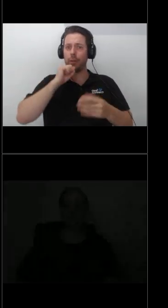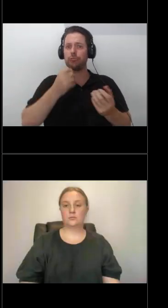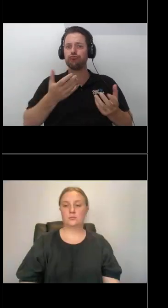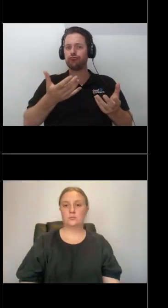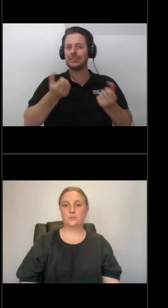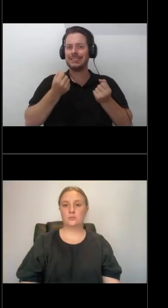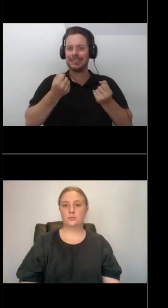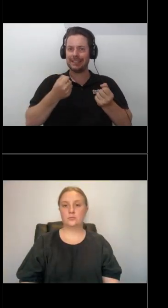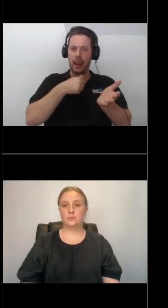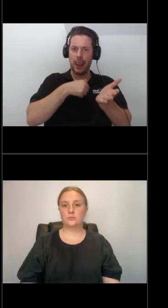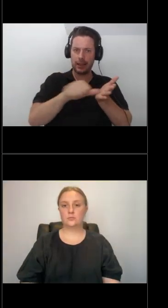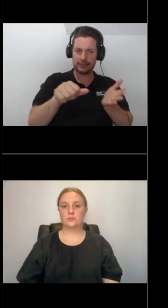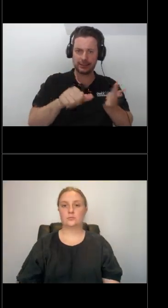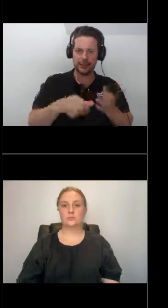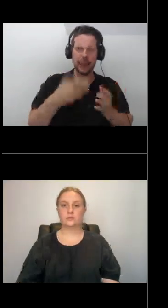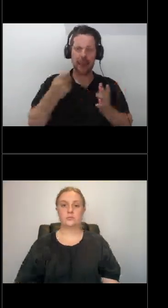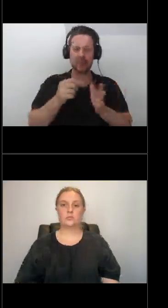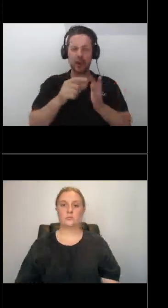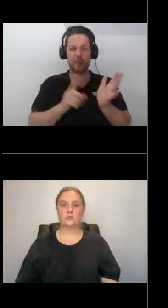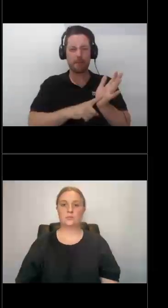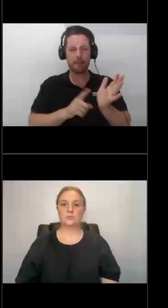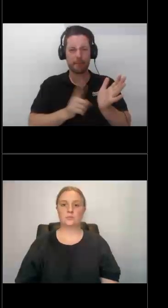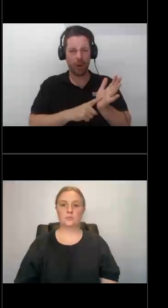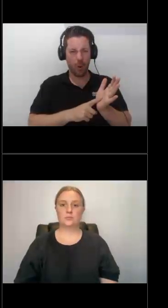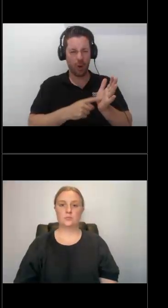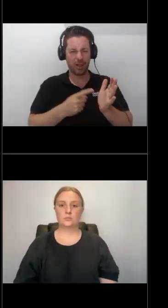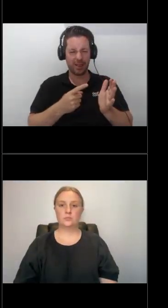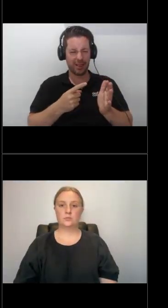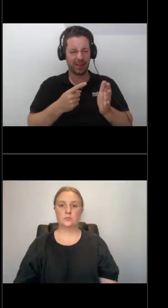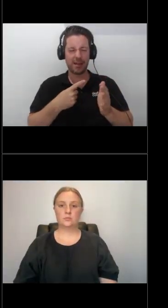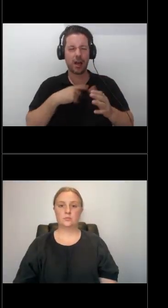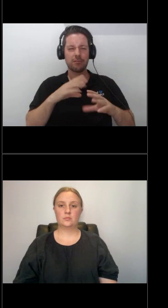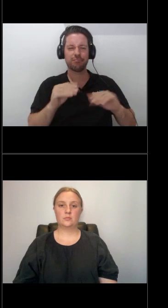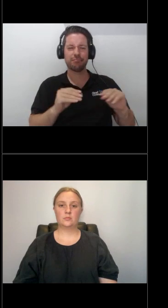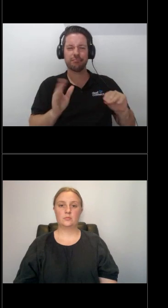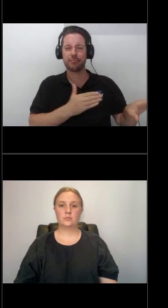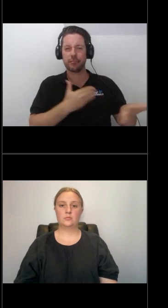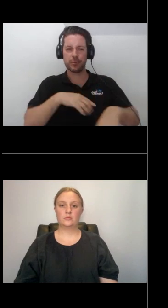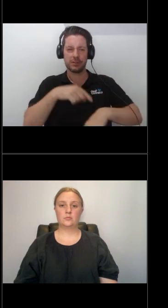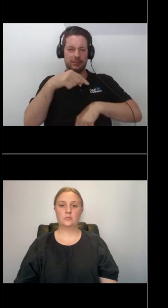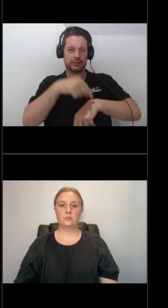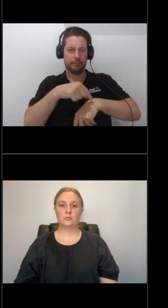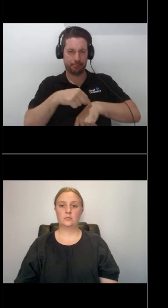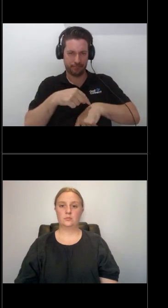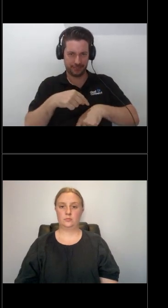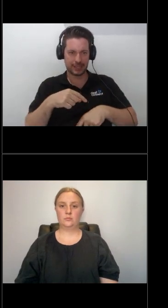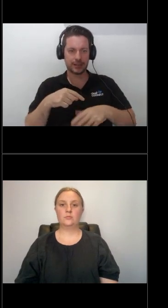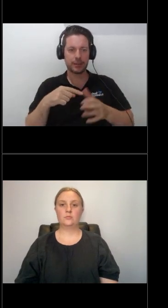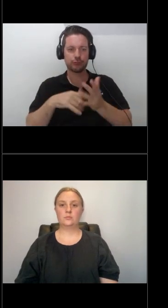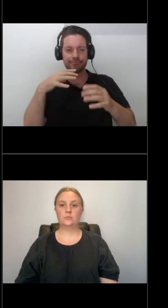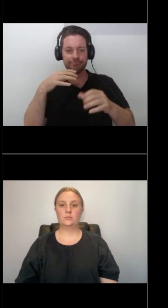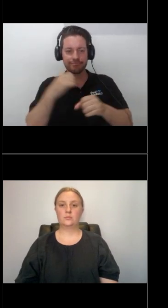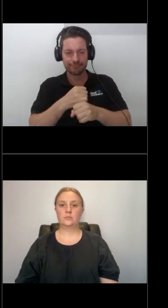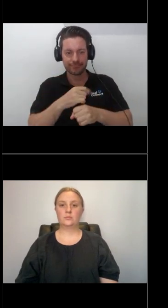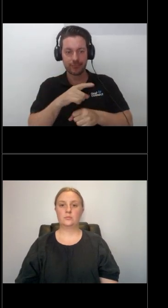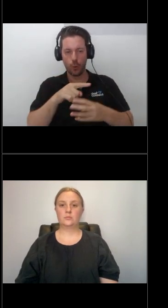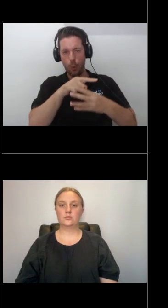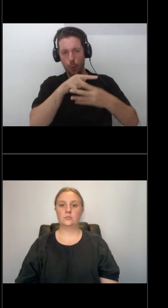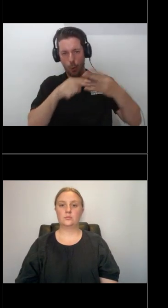but I might just skip it because we are a bit limited for time. But in short, the answer is all of the above.